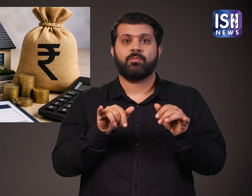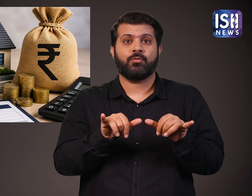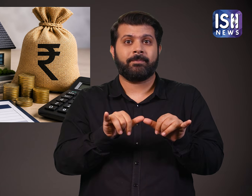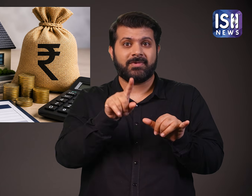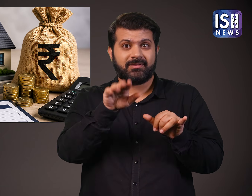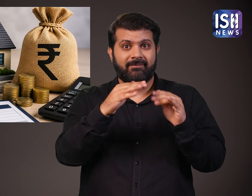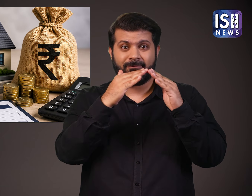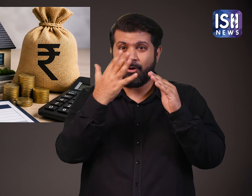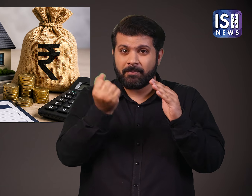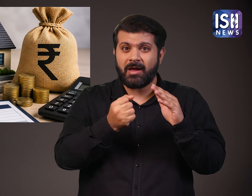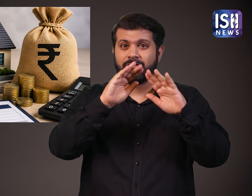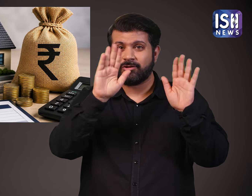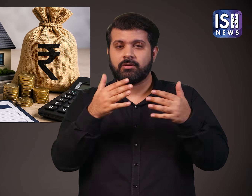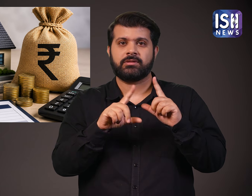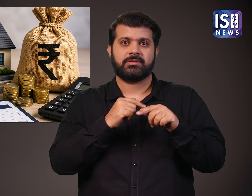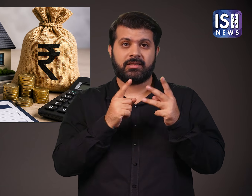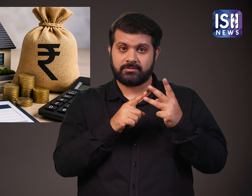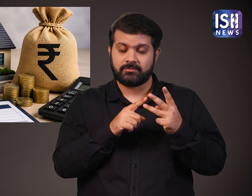3) Property Tax on property ownership